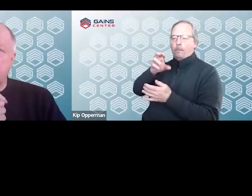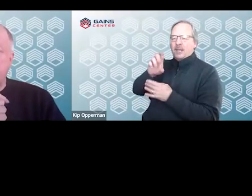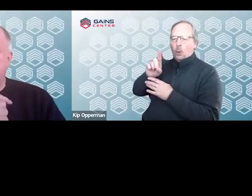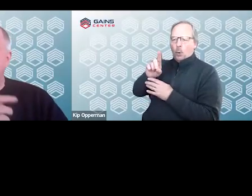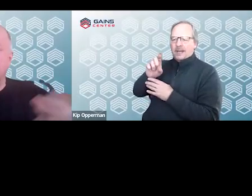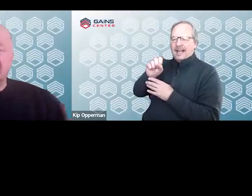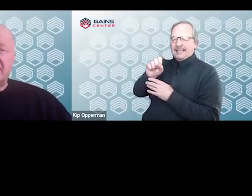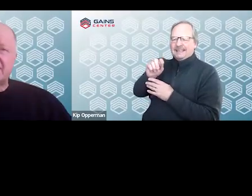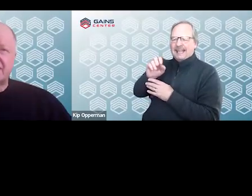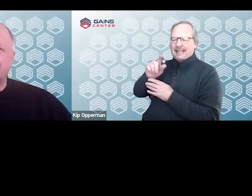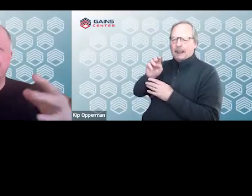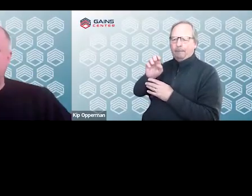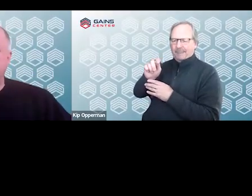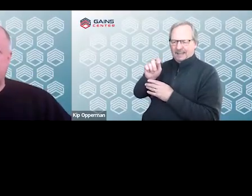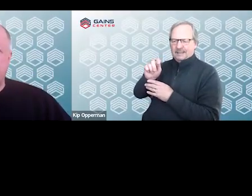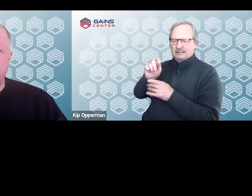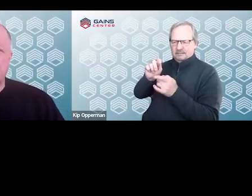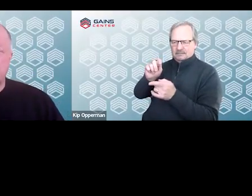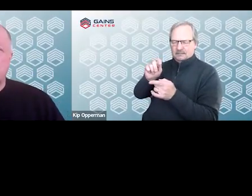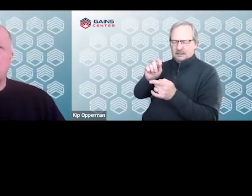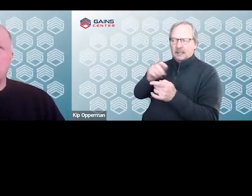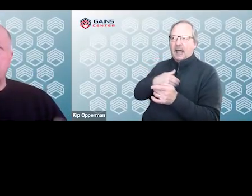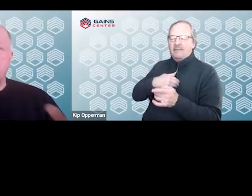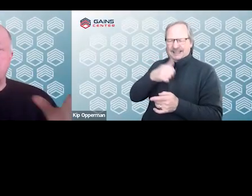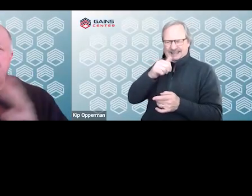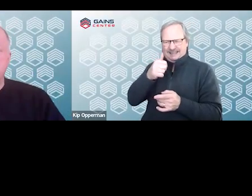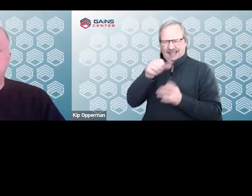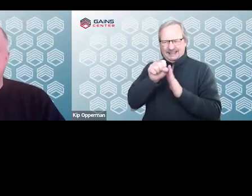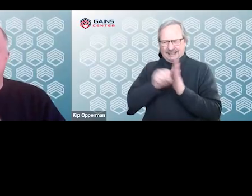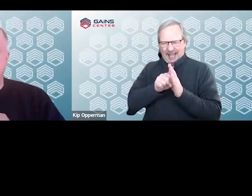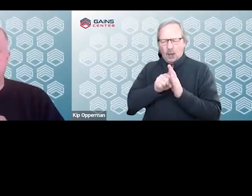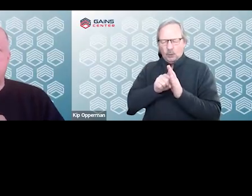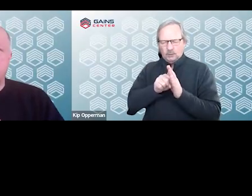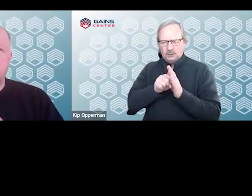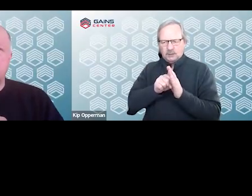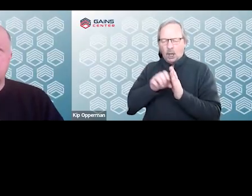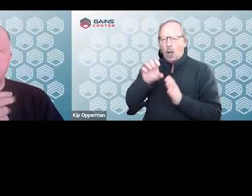There are now at least 10 states where opioid settlement funds are being used